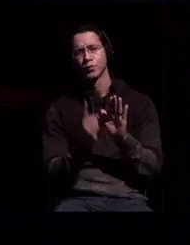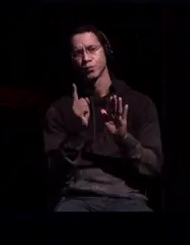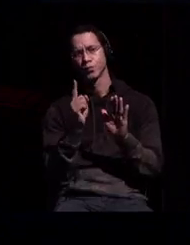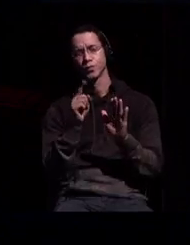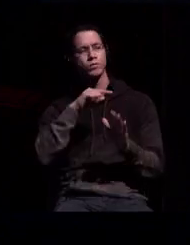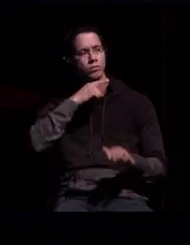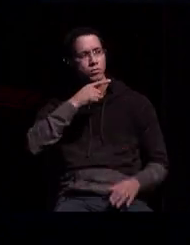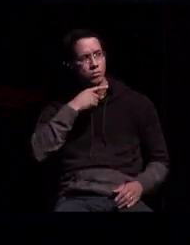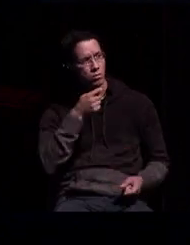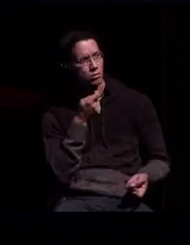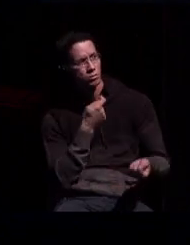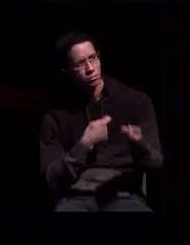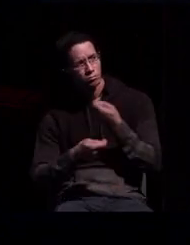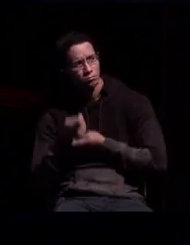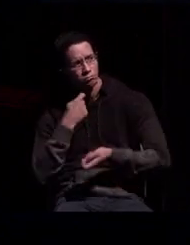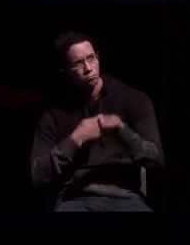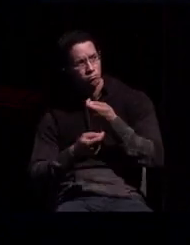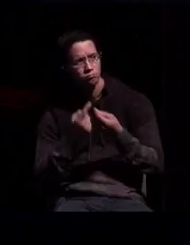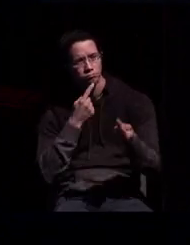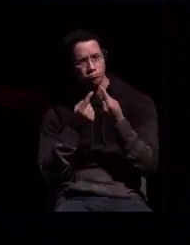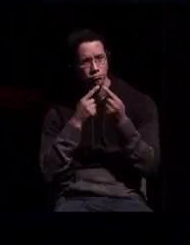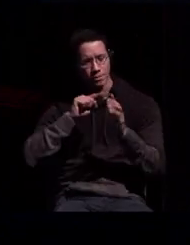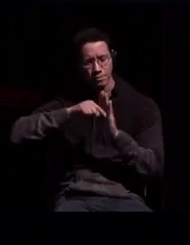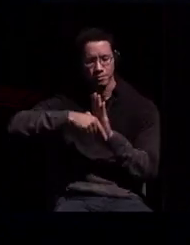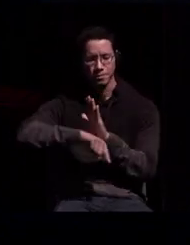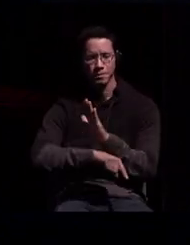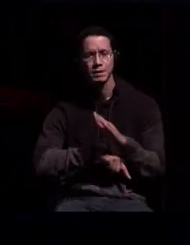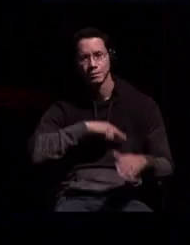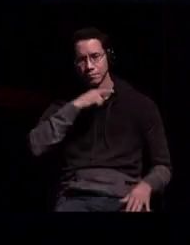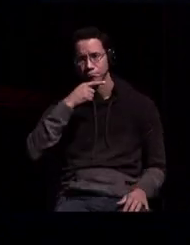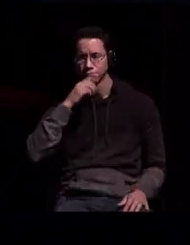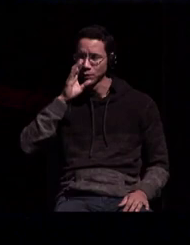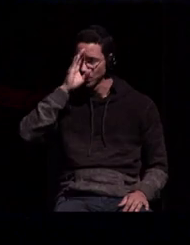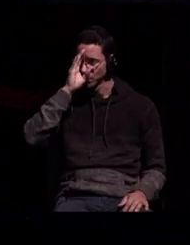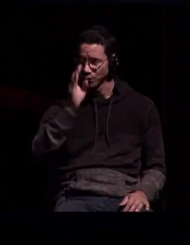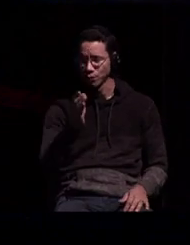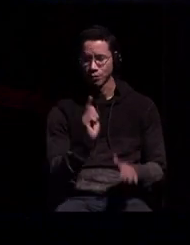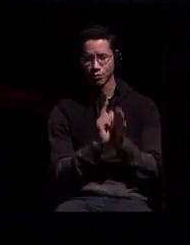to include gender perspective in a transversal manner